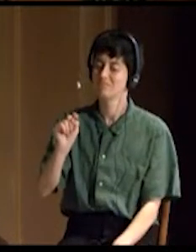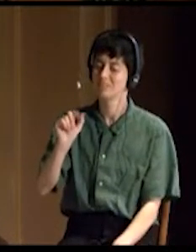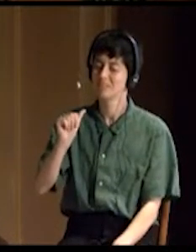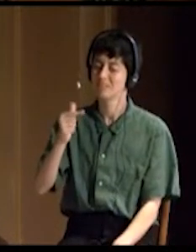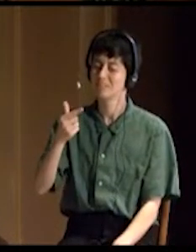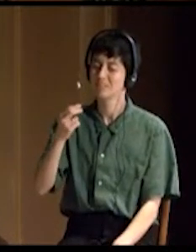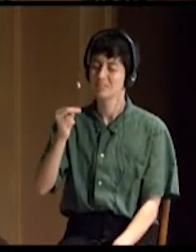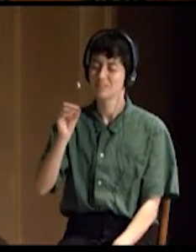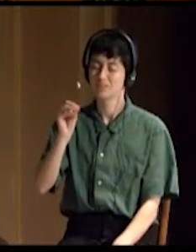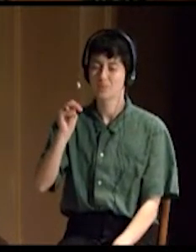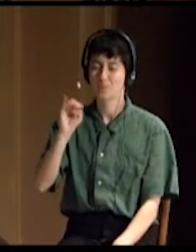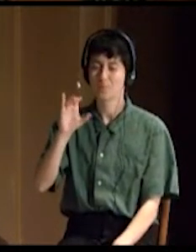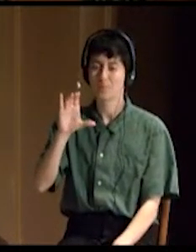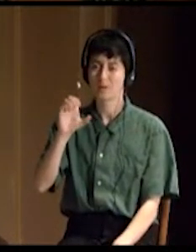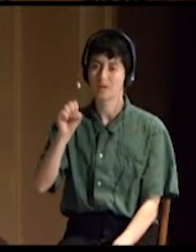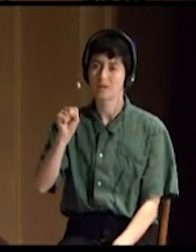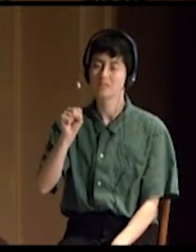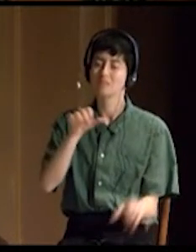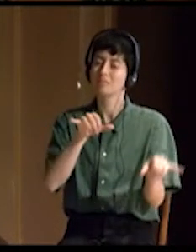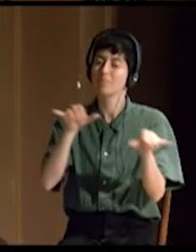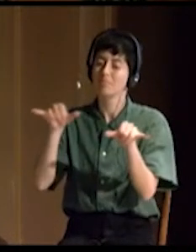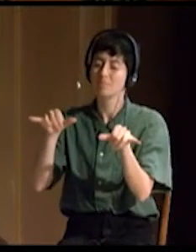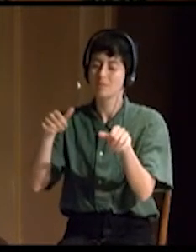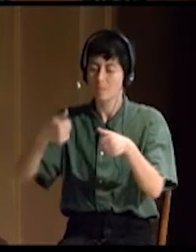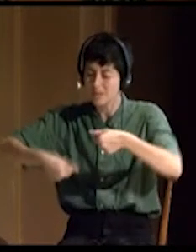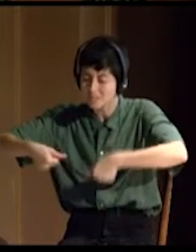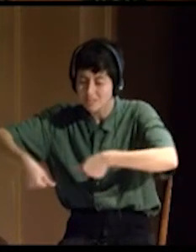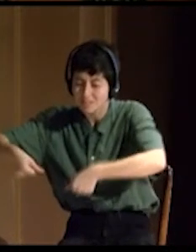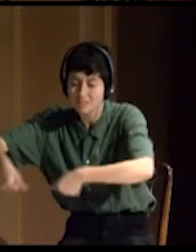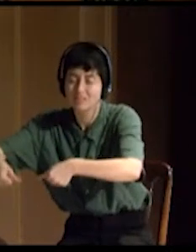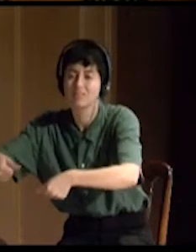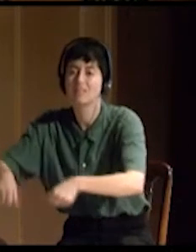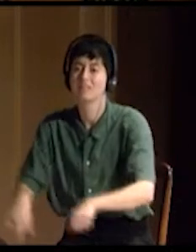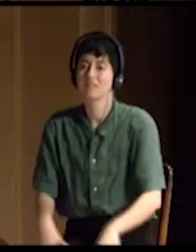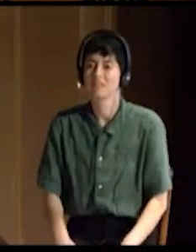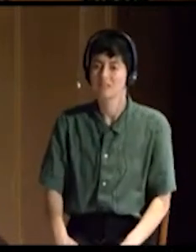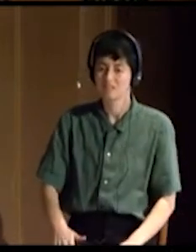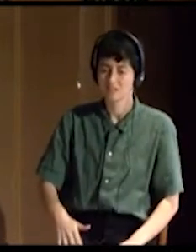Think of an organism as being an entire puzzle put together.